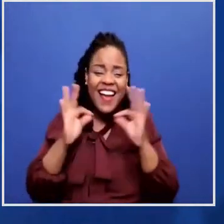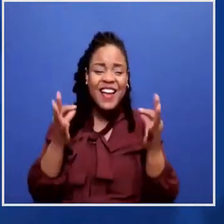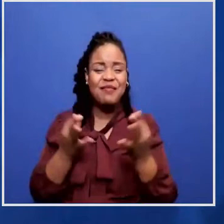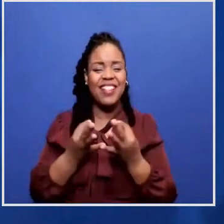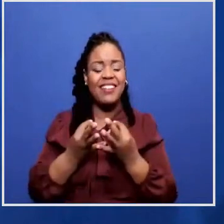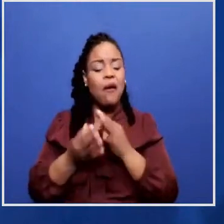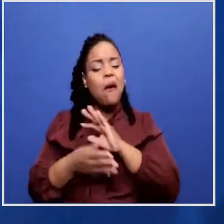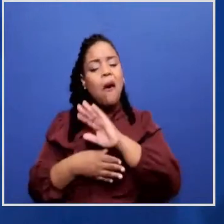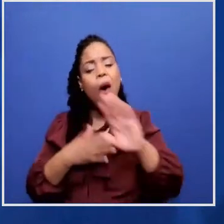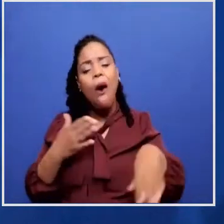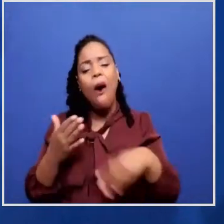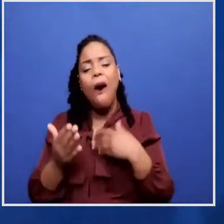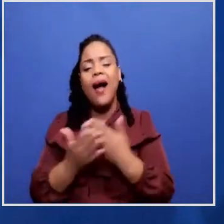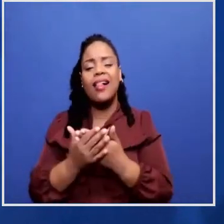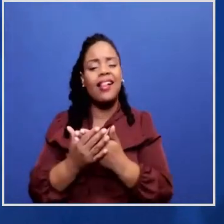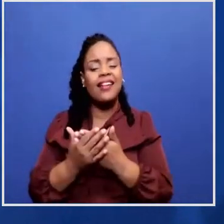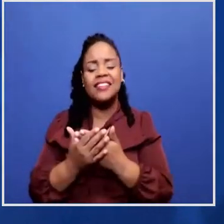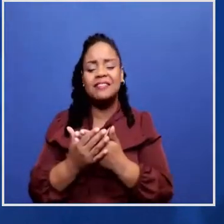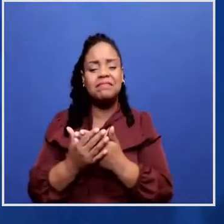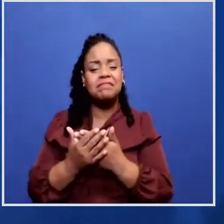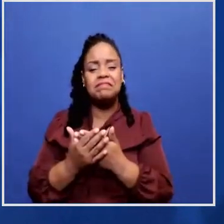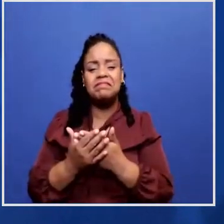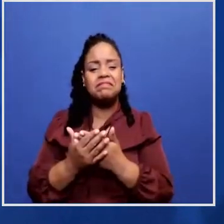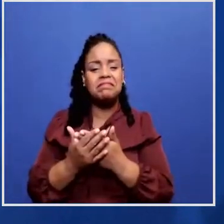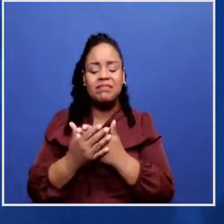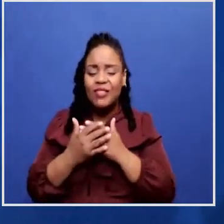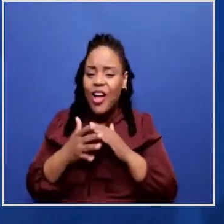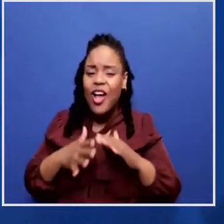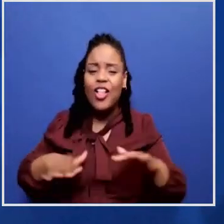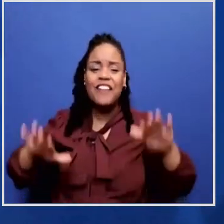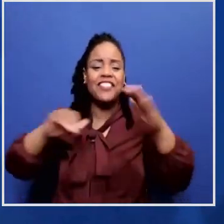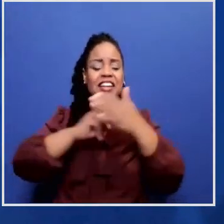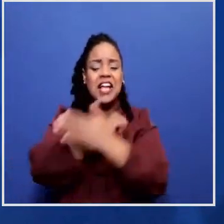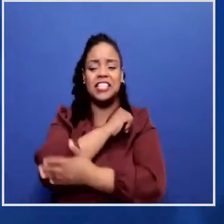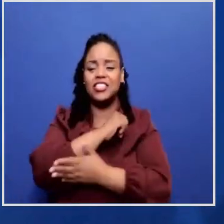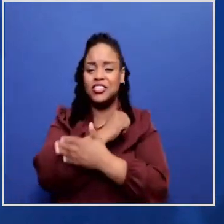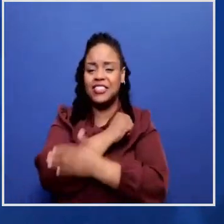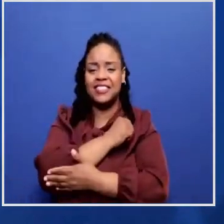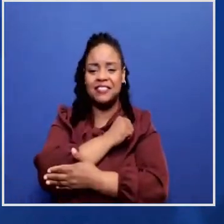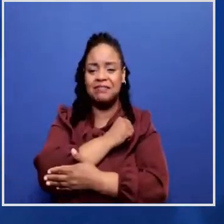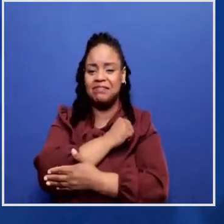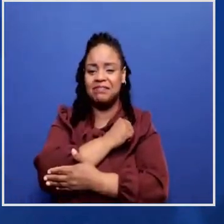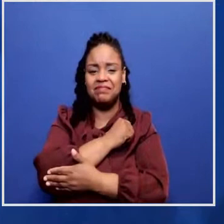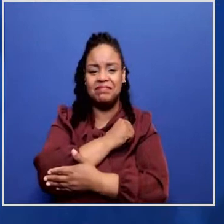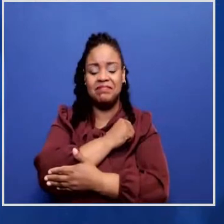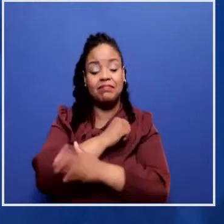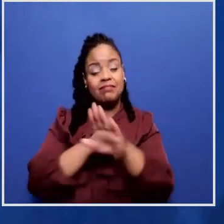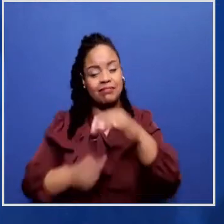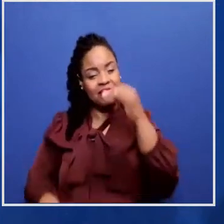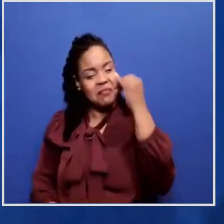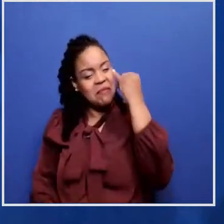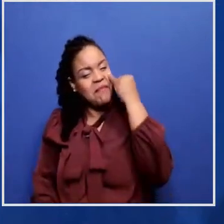SO, MY SISTERS AND BROTHERS, MY SIBLINGS, ALL, ALL ACROSS MY